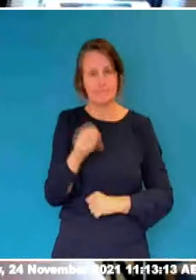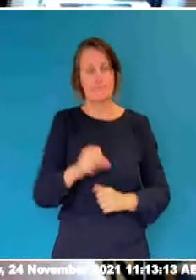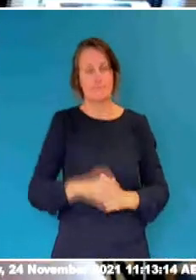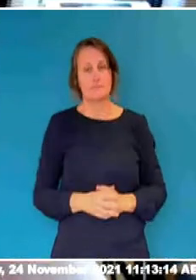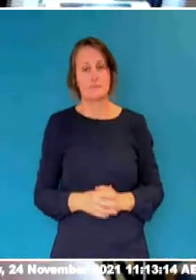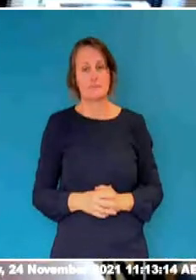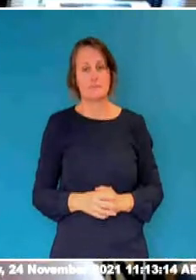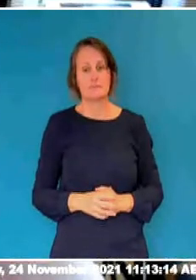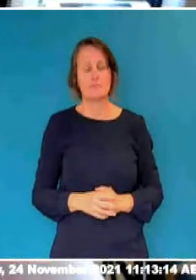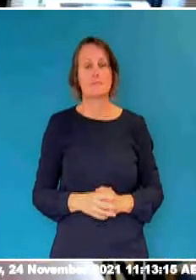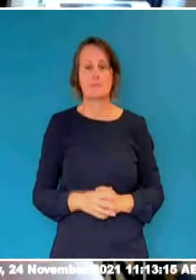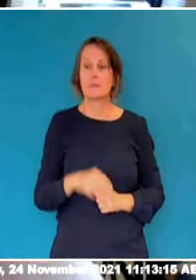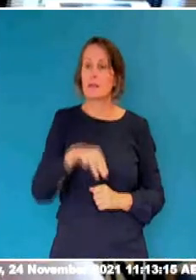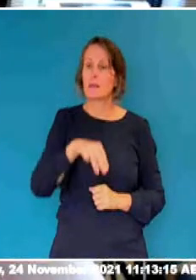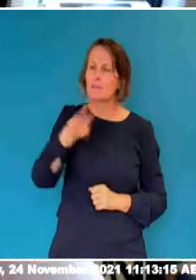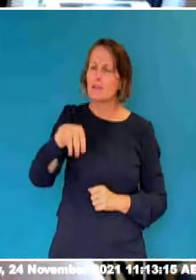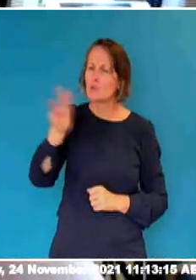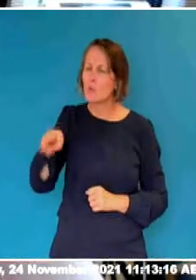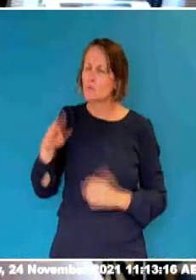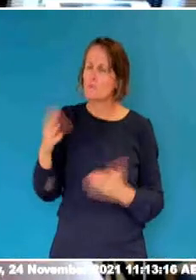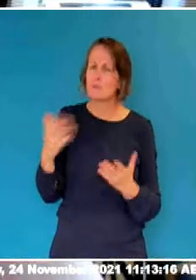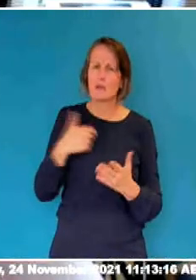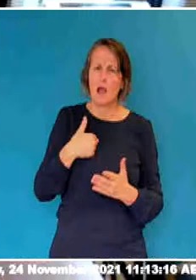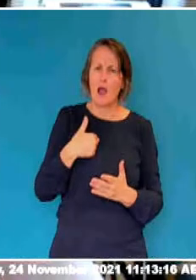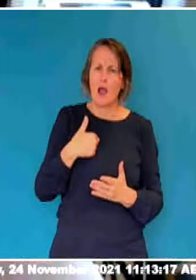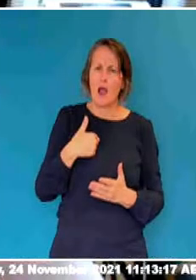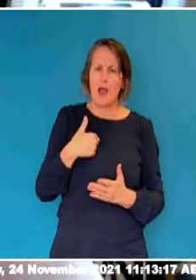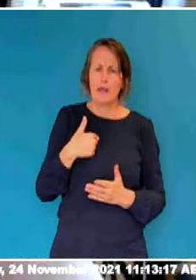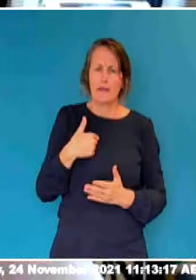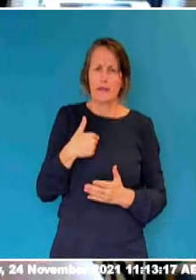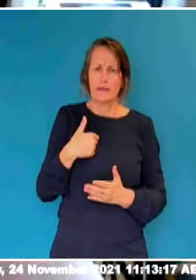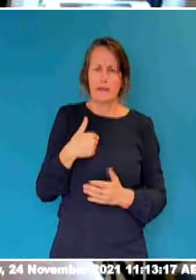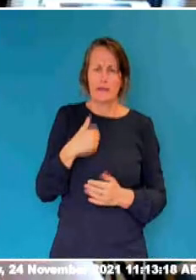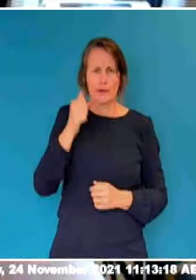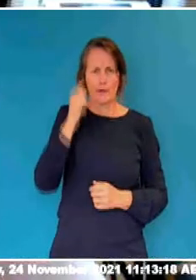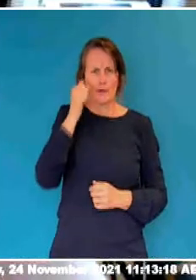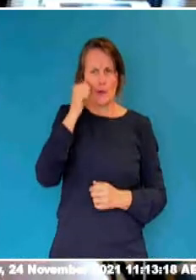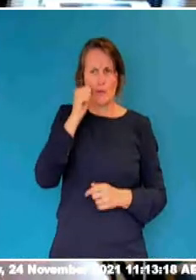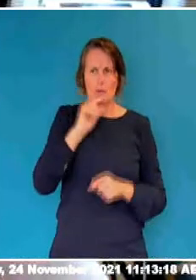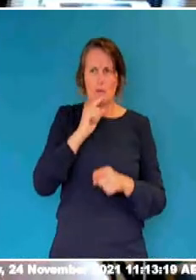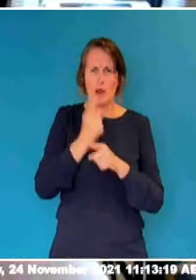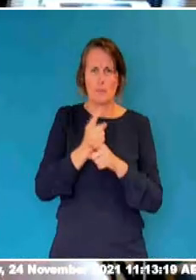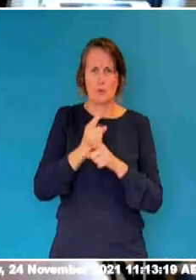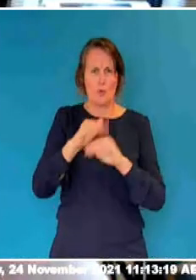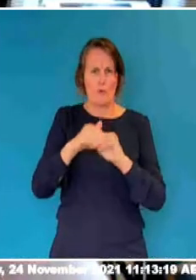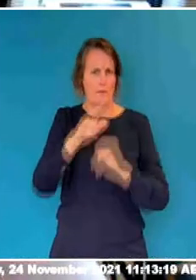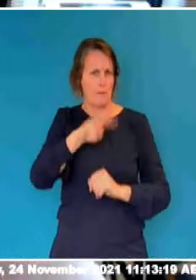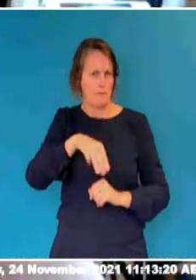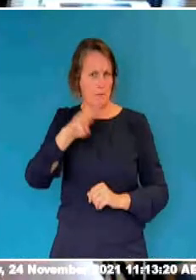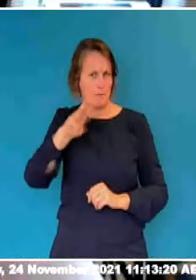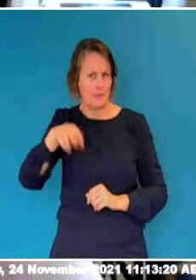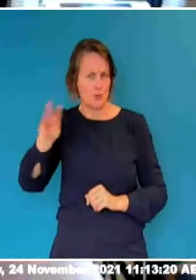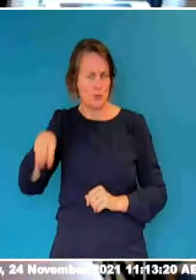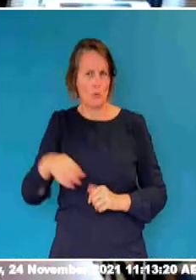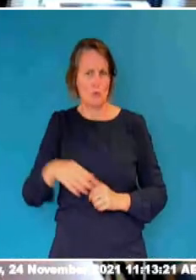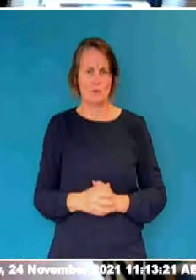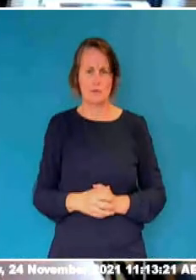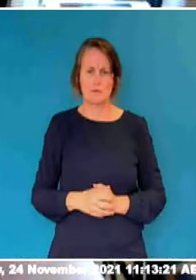Mr Cawood, I mean, I'm going back a long way in terms of McDonald's decision quite a